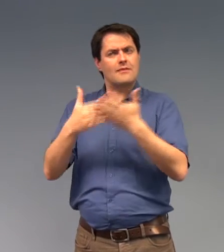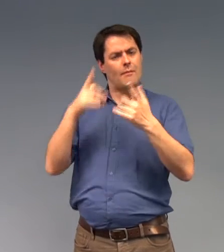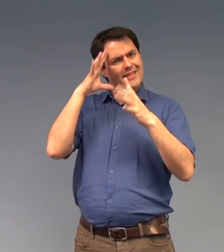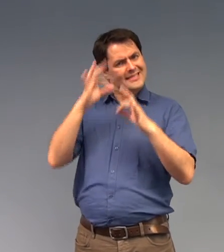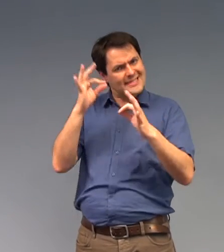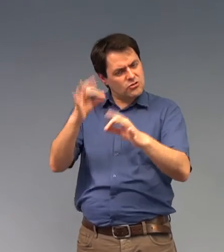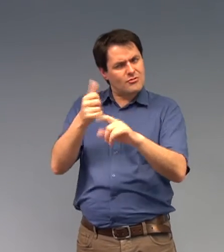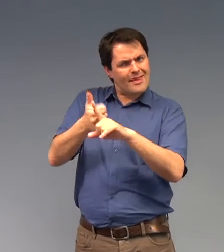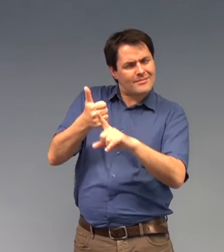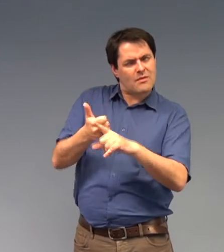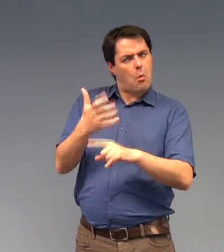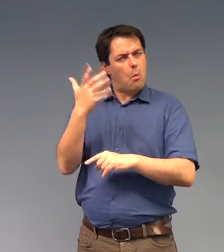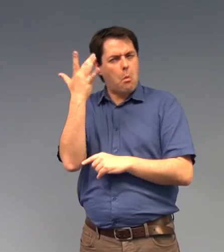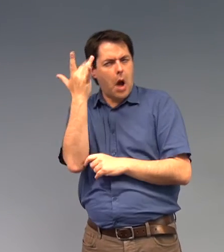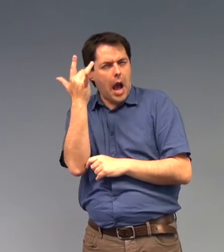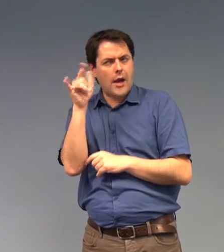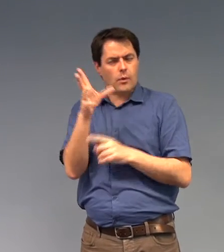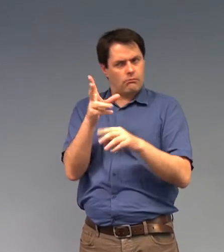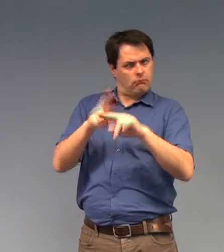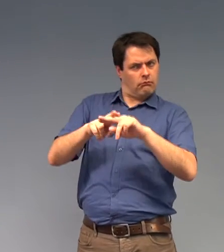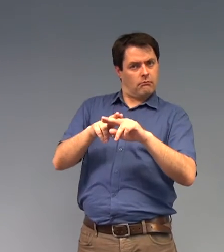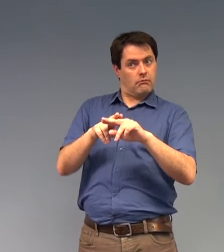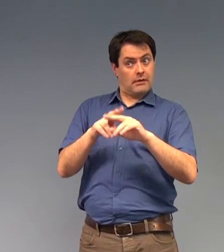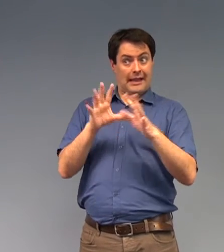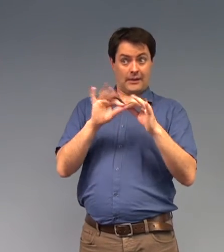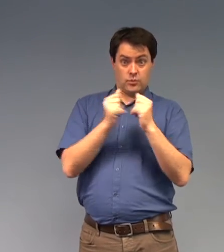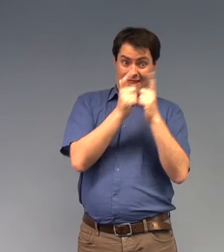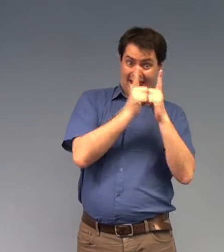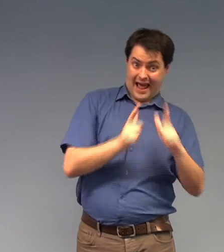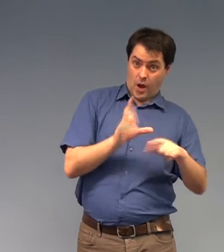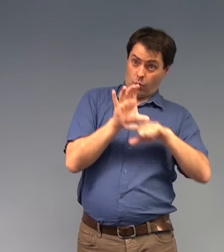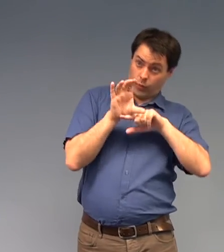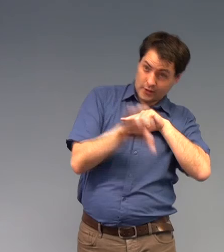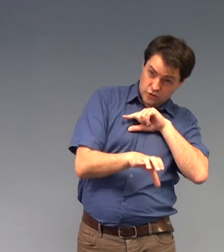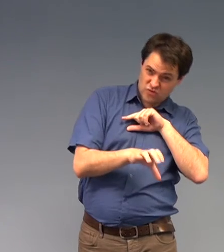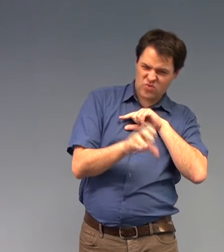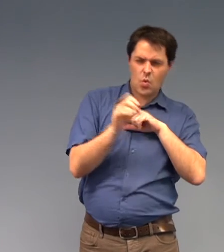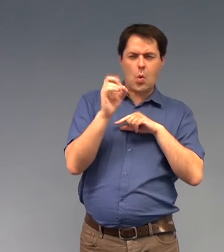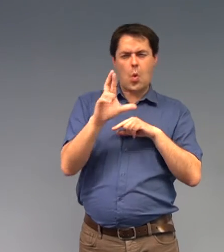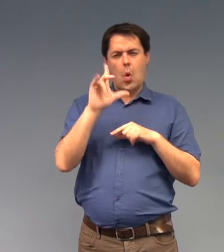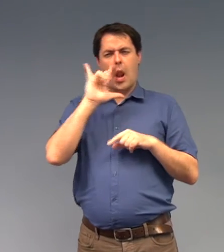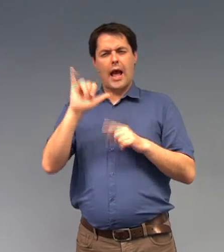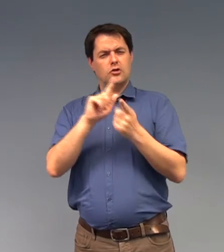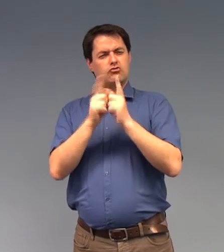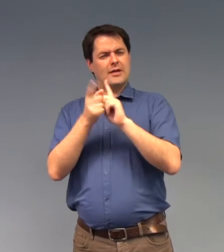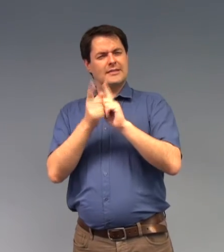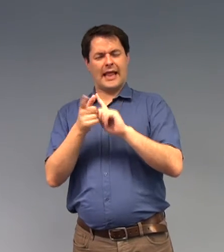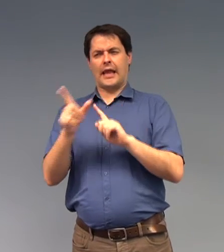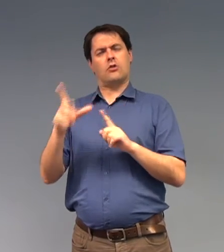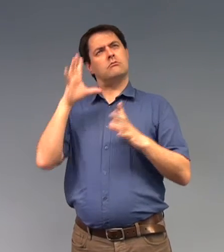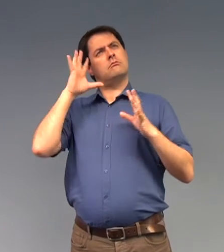And I interviewed the people who came in and so part of the process led me